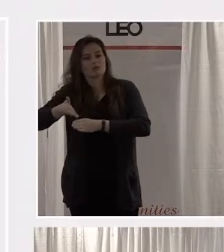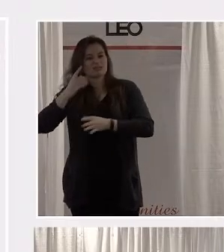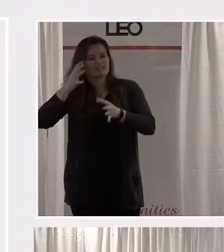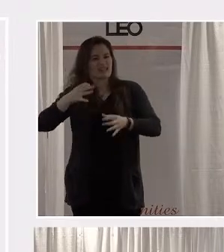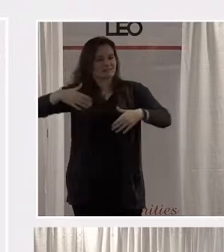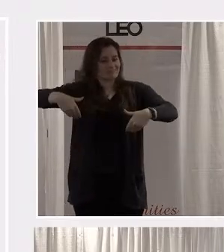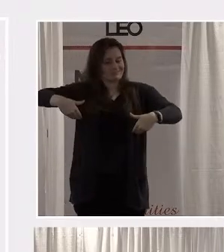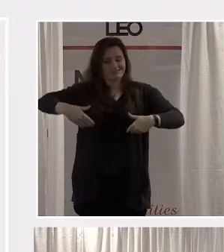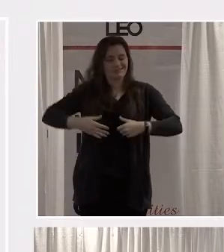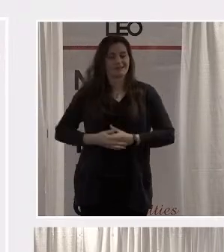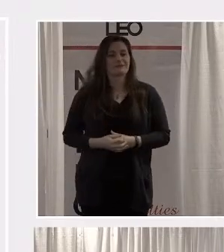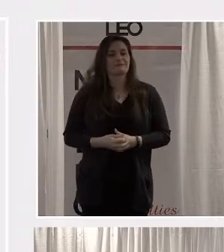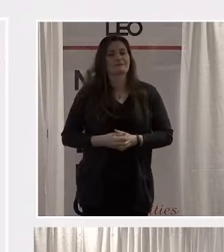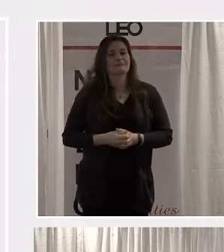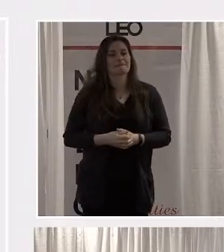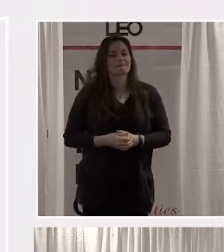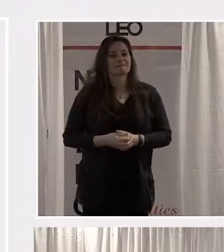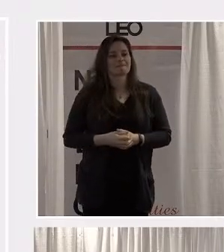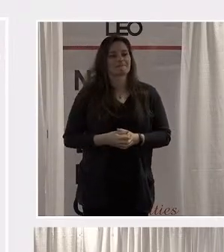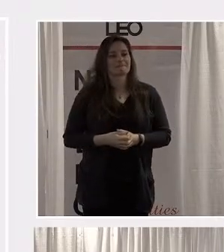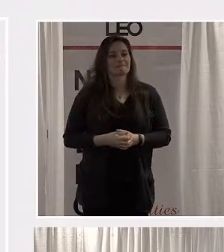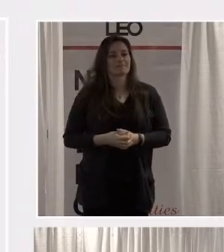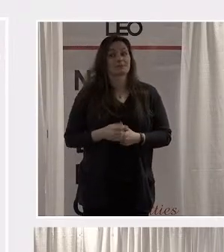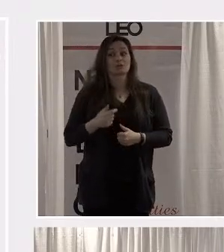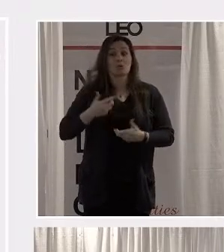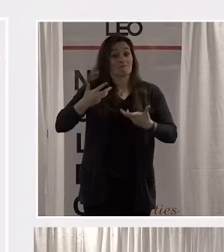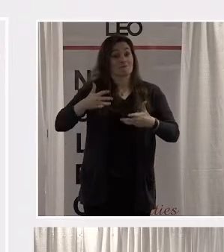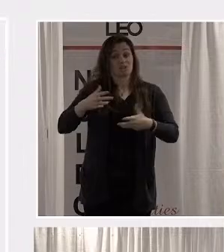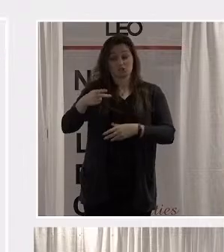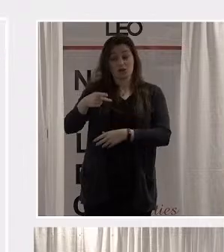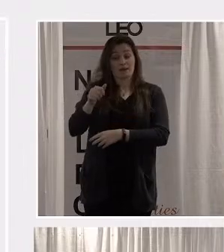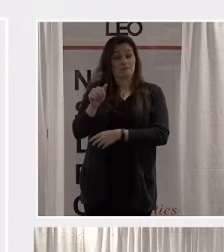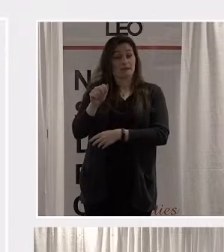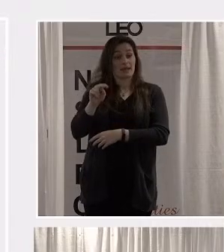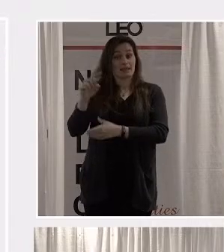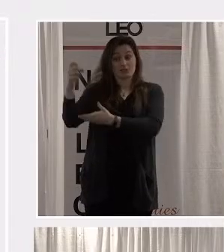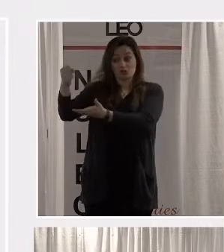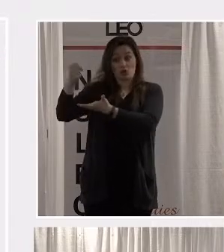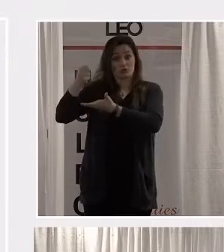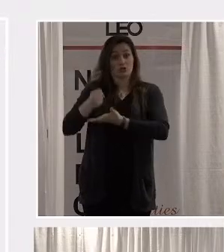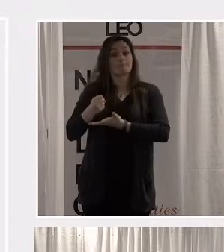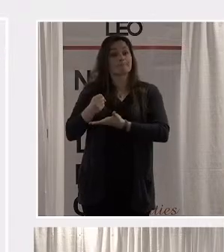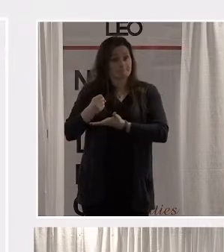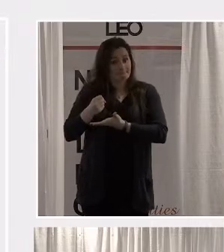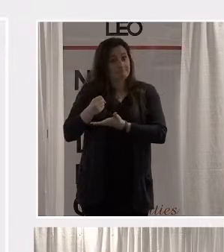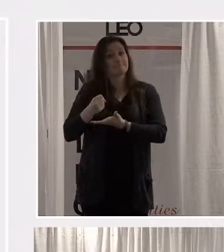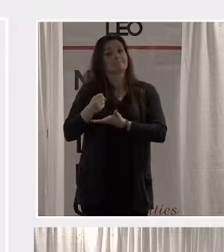SHE IS THANKFUL TO BE THE RECIPIENT OF A PAANS SCHOLARSHIP AS THE MONEY THIS SCHOLARSHIP PROVIDES